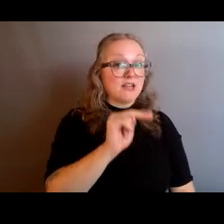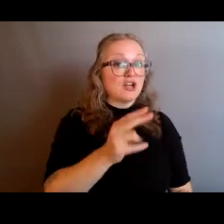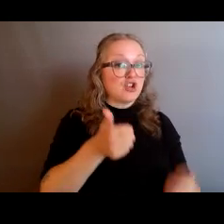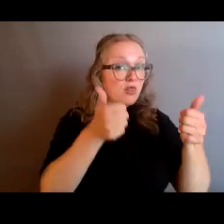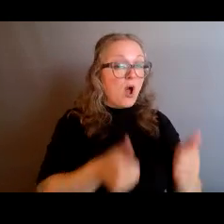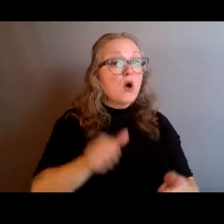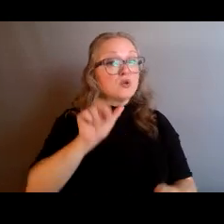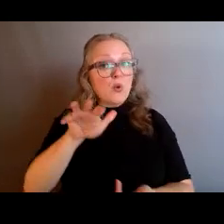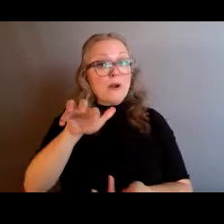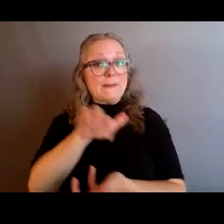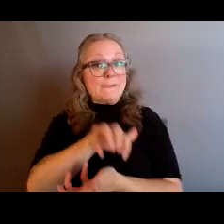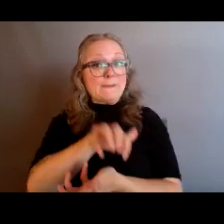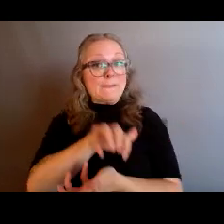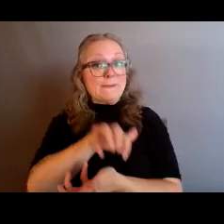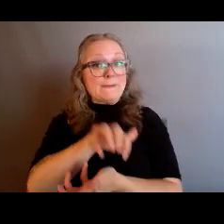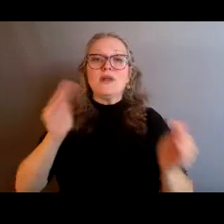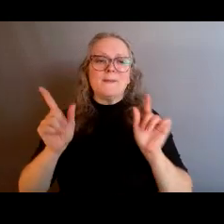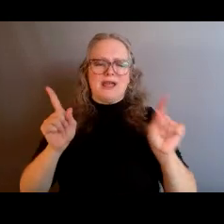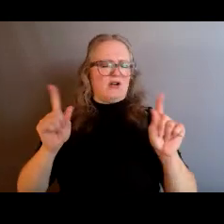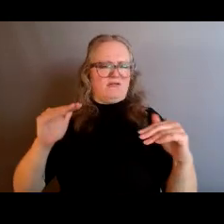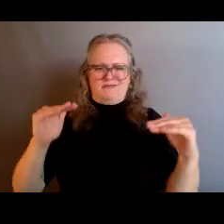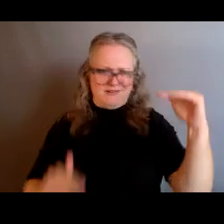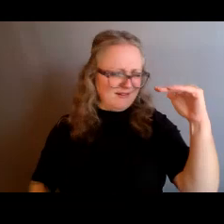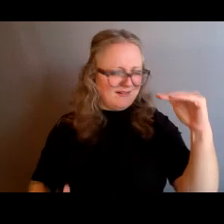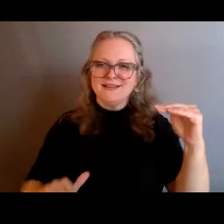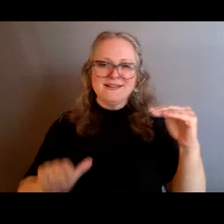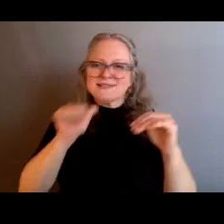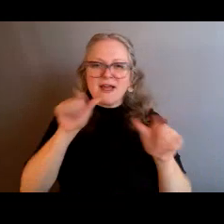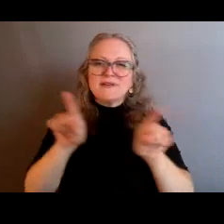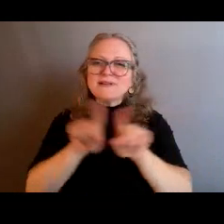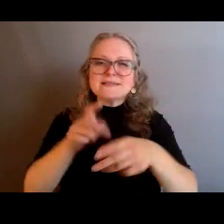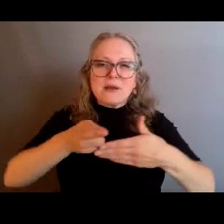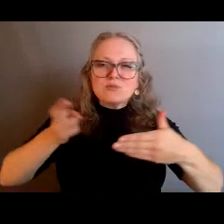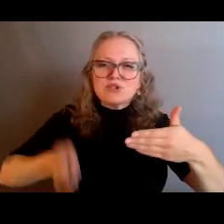And we'll talk about that here in a minute with in a little more detail. And then in the rest of